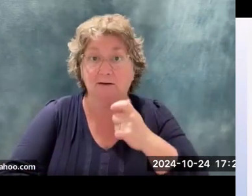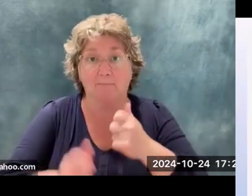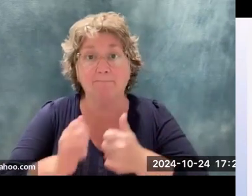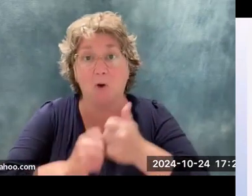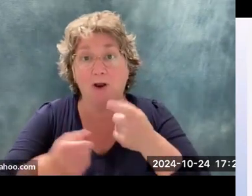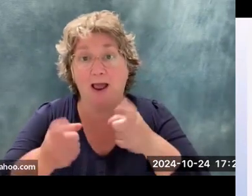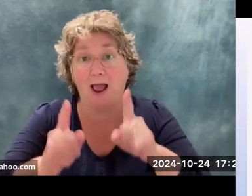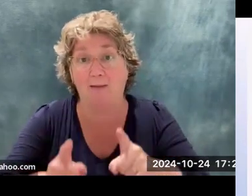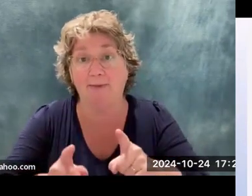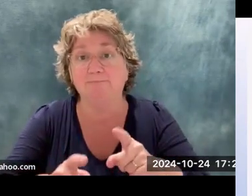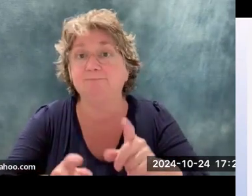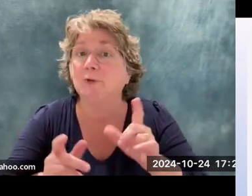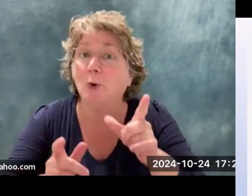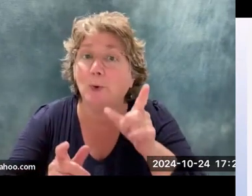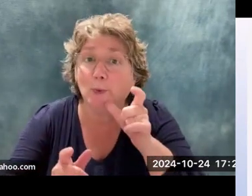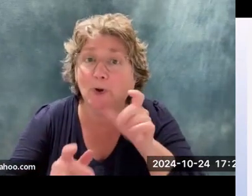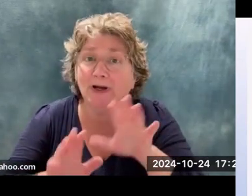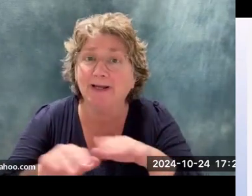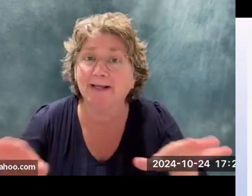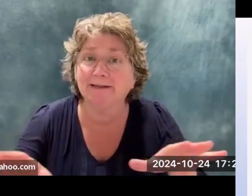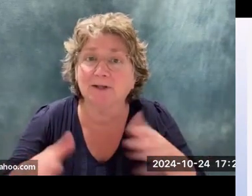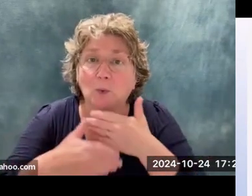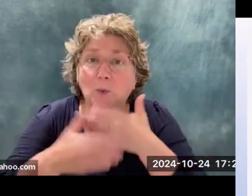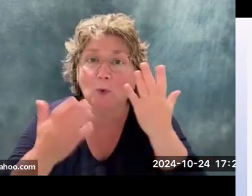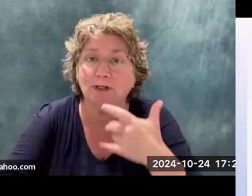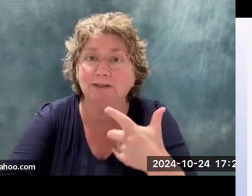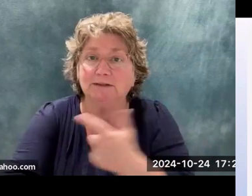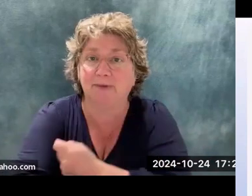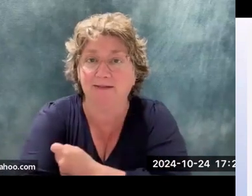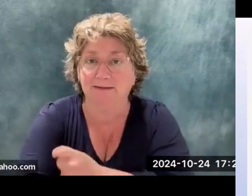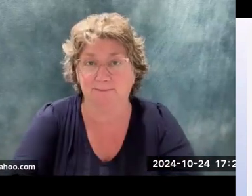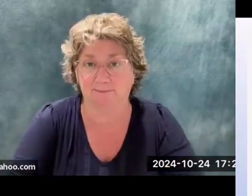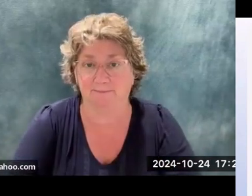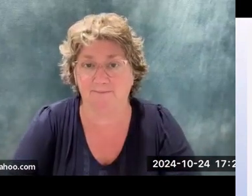and children whose immunity from prior vaccination had declined over time.